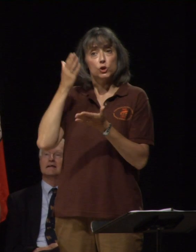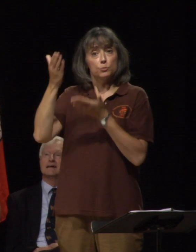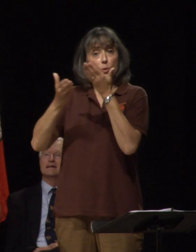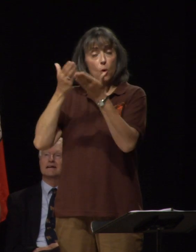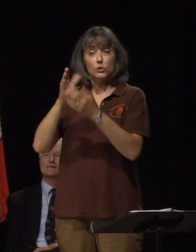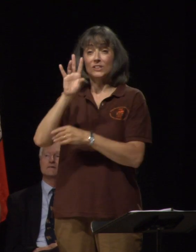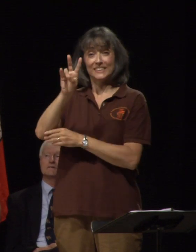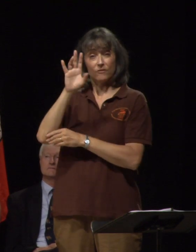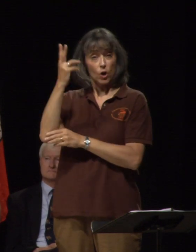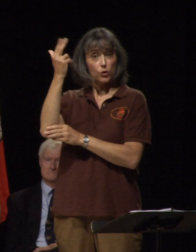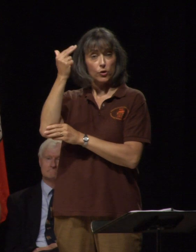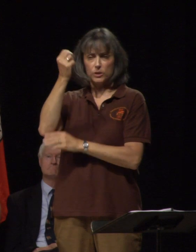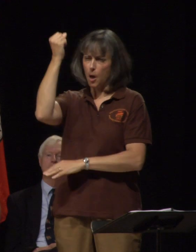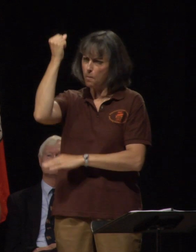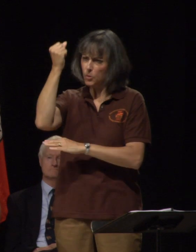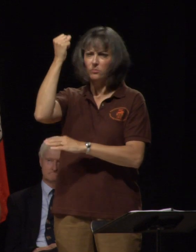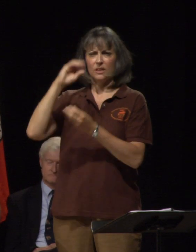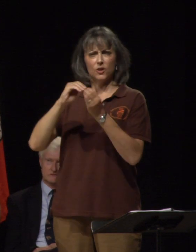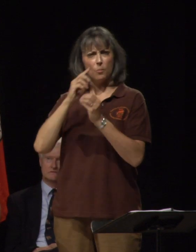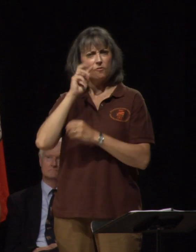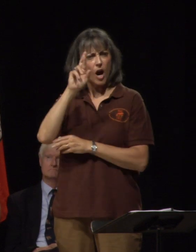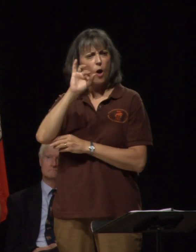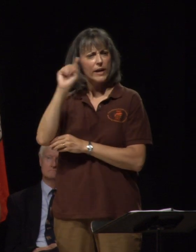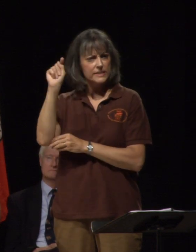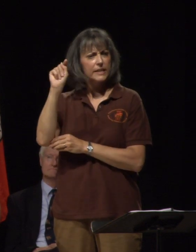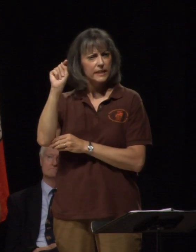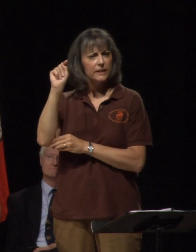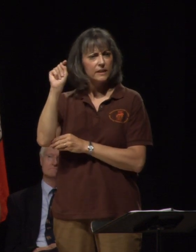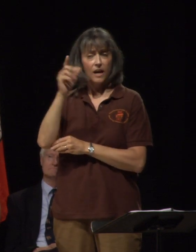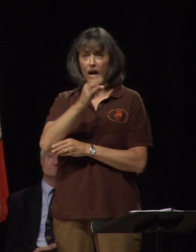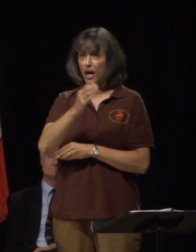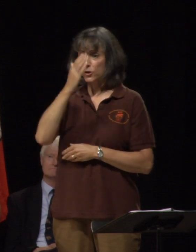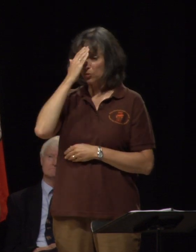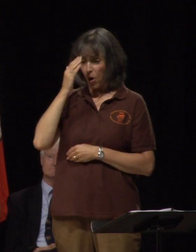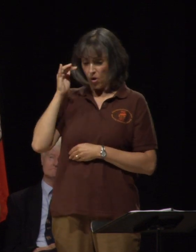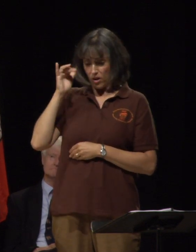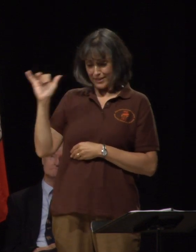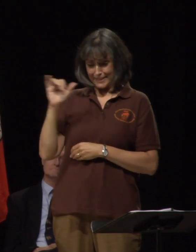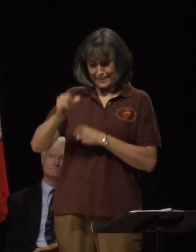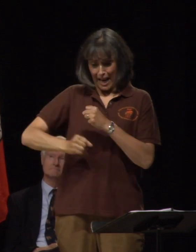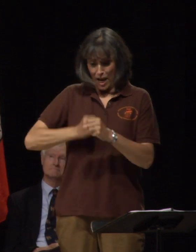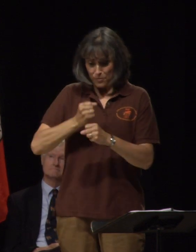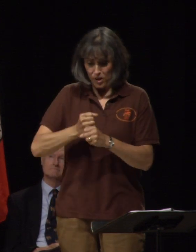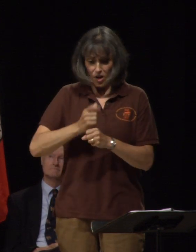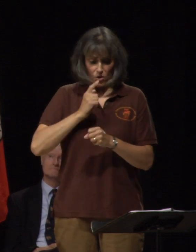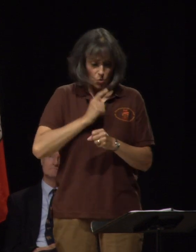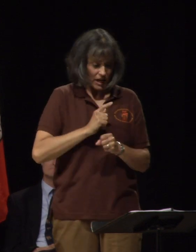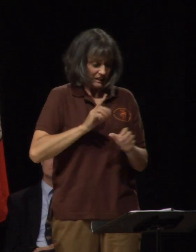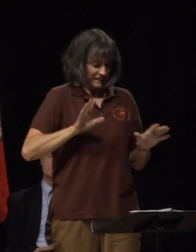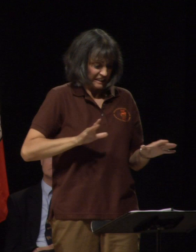THAT'S A RECORD NUMBER FOR RIT AT A TIME WHEN WE WERE IN THE MIDST OF THE FINAL YEAR OF OUR